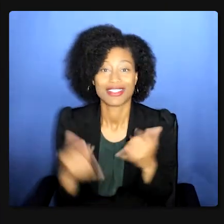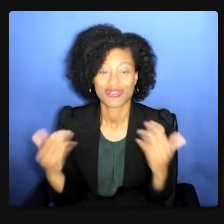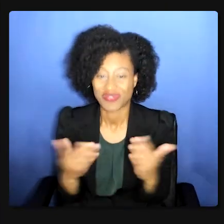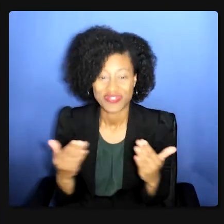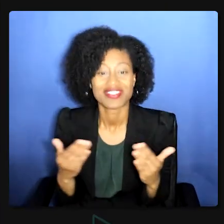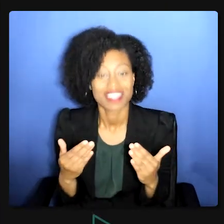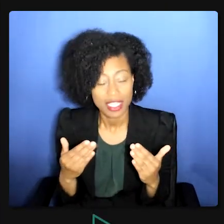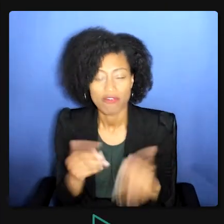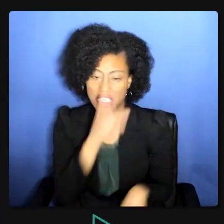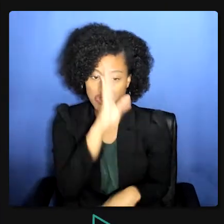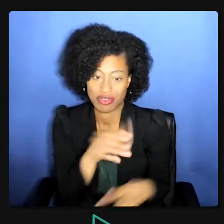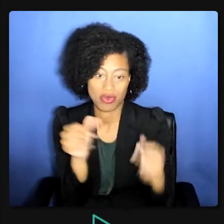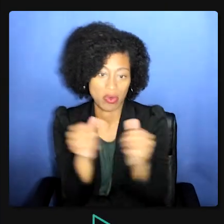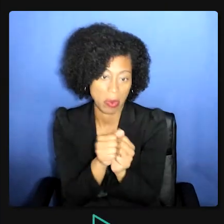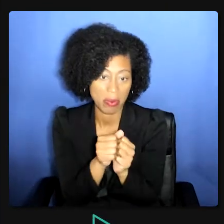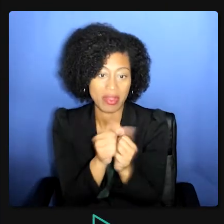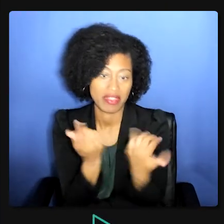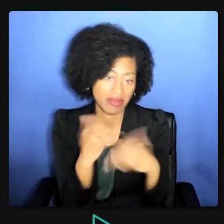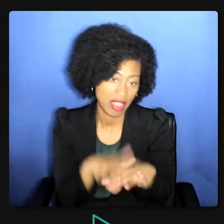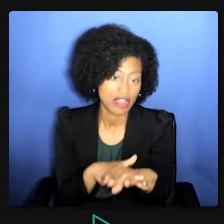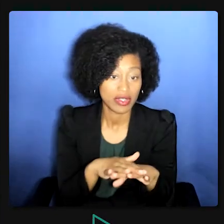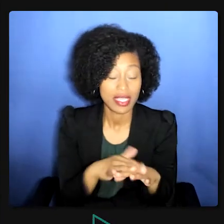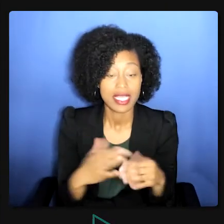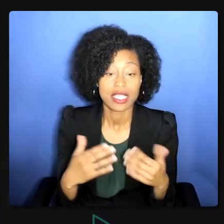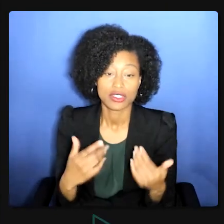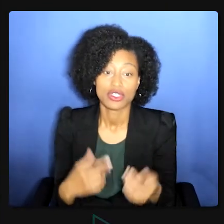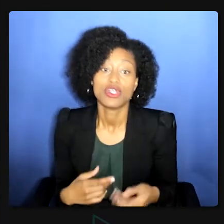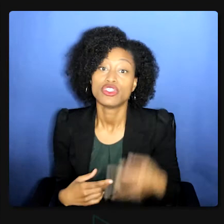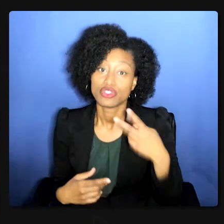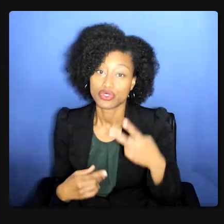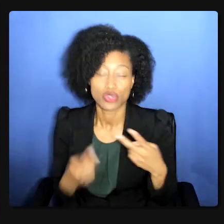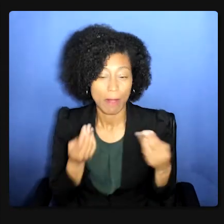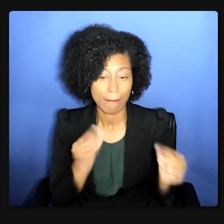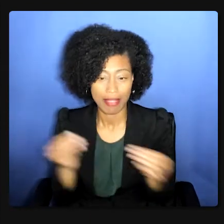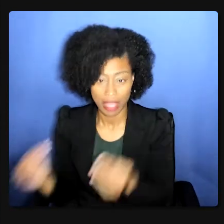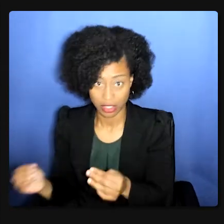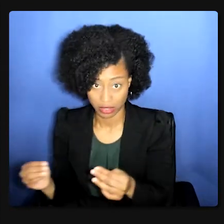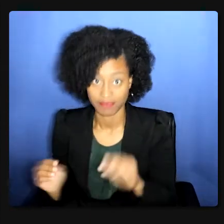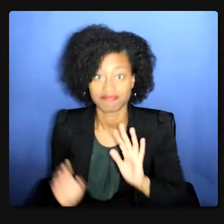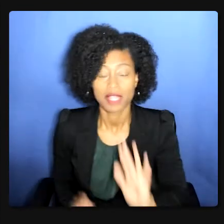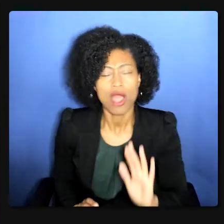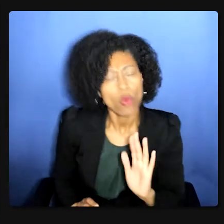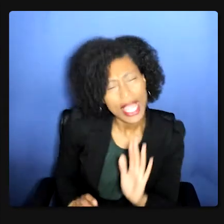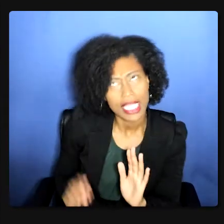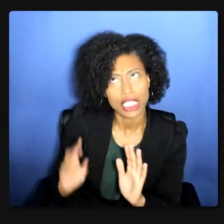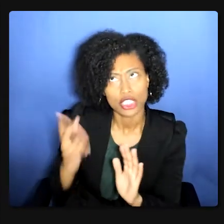And last, but not least, it's very straightforward to integrate. You just need to implement two methods. OK, you say two methods.